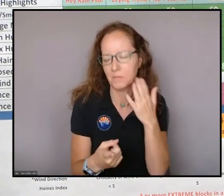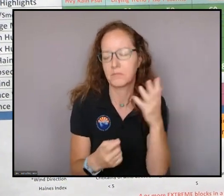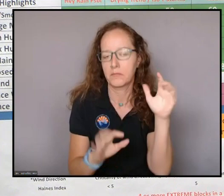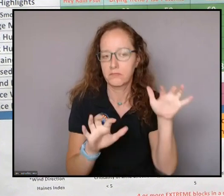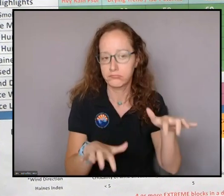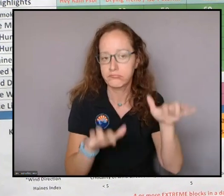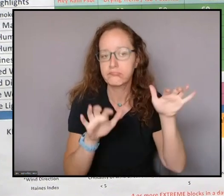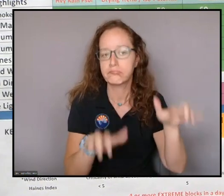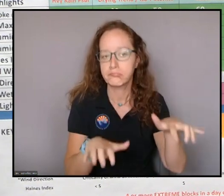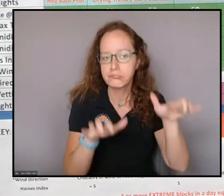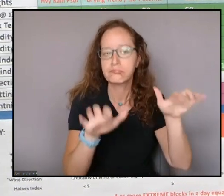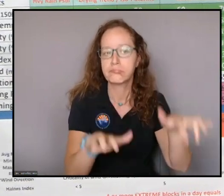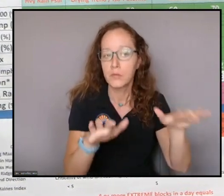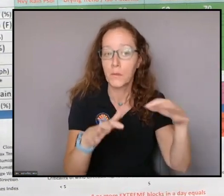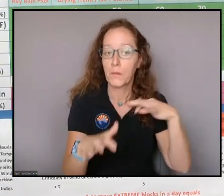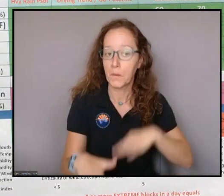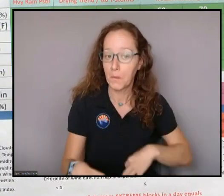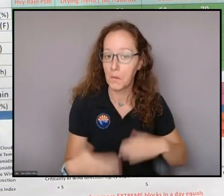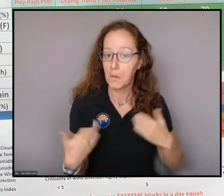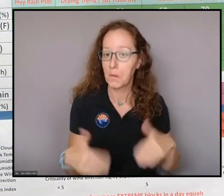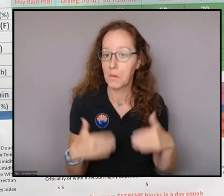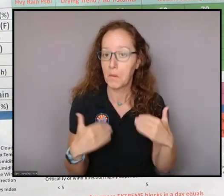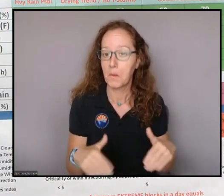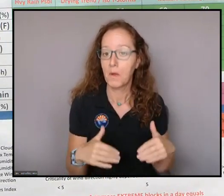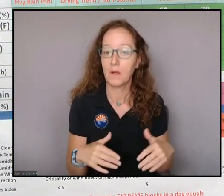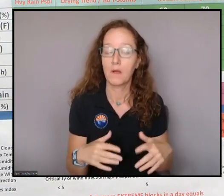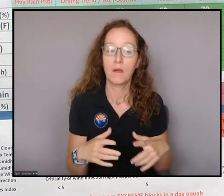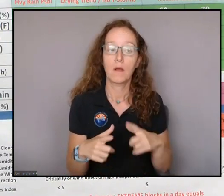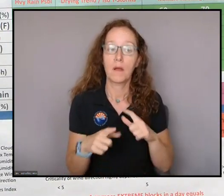has not come all at once which has been very helpful